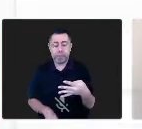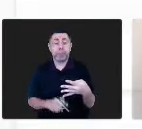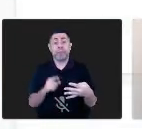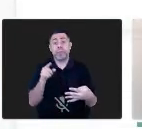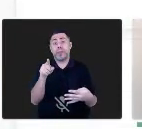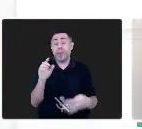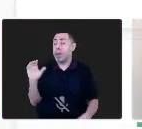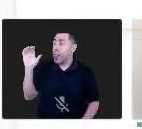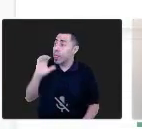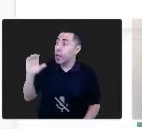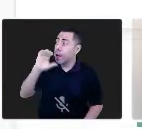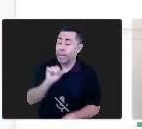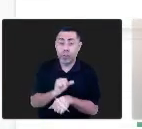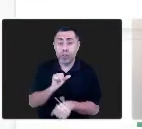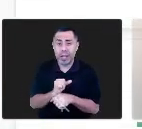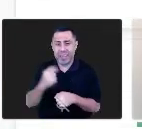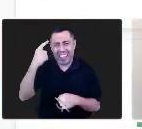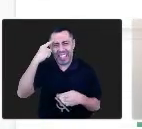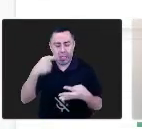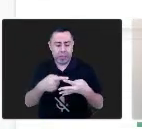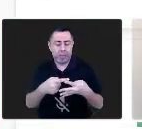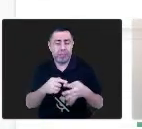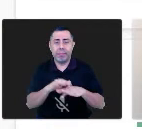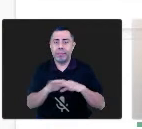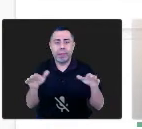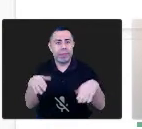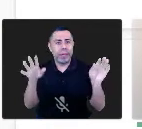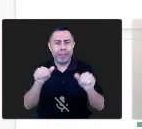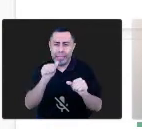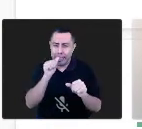perseverance i know that might sound obvious but this is actually one of the most important ones um